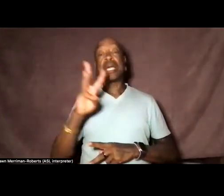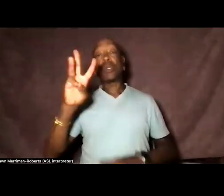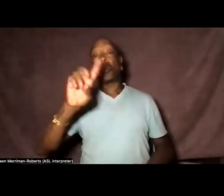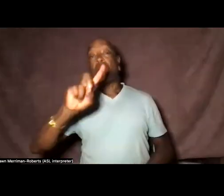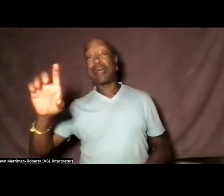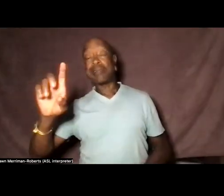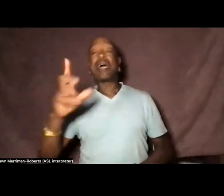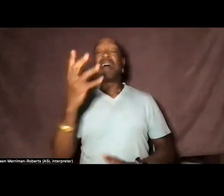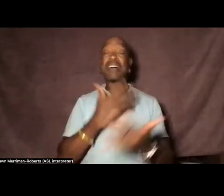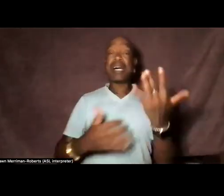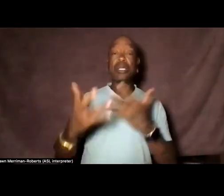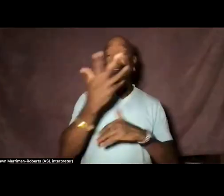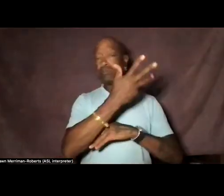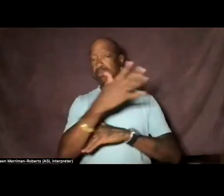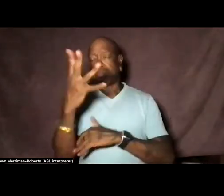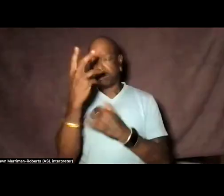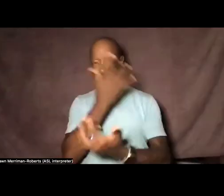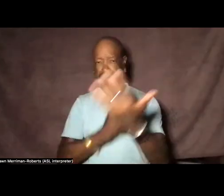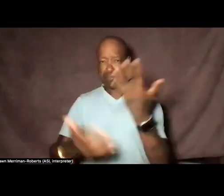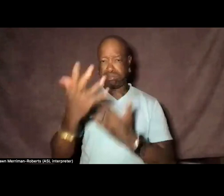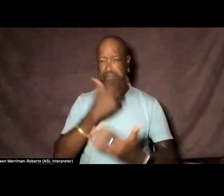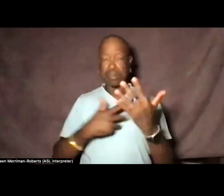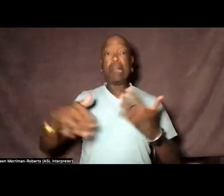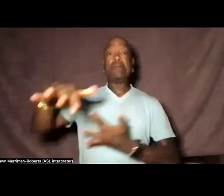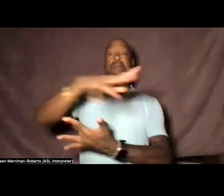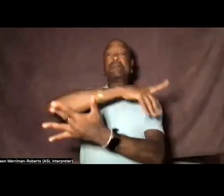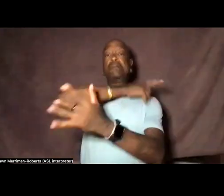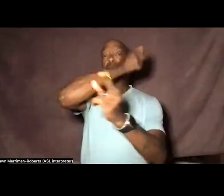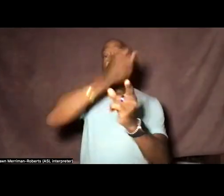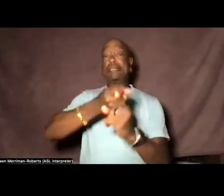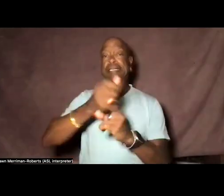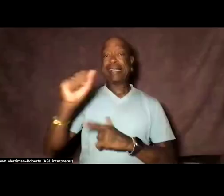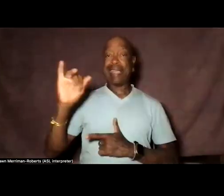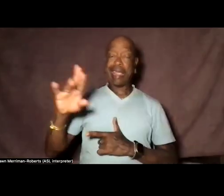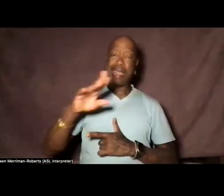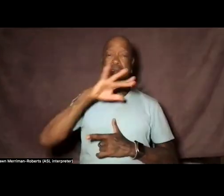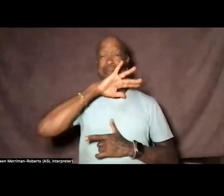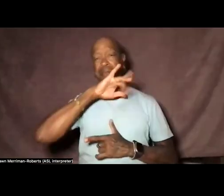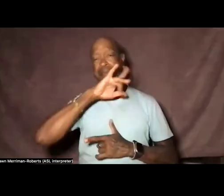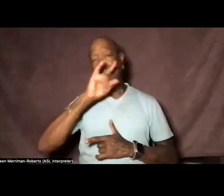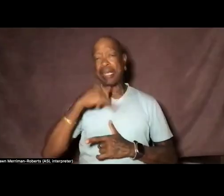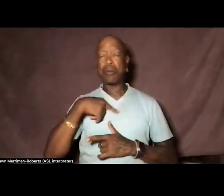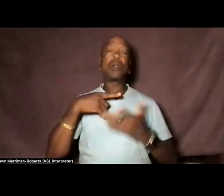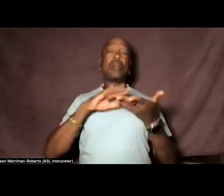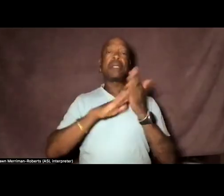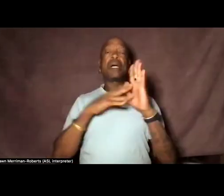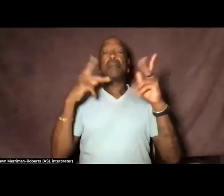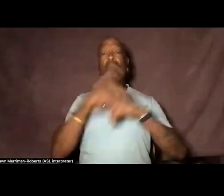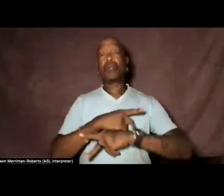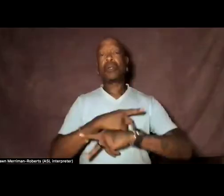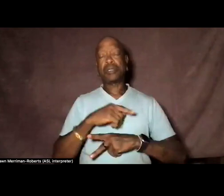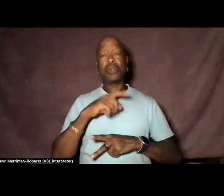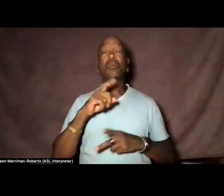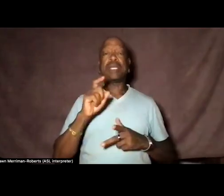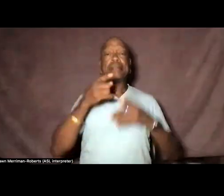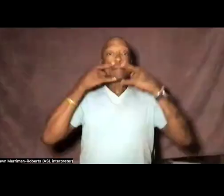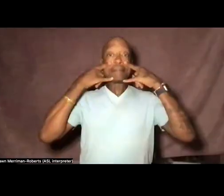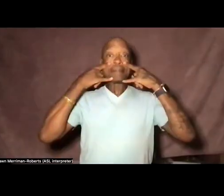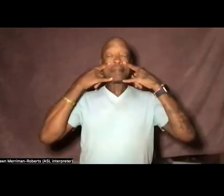pollutions worsen as we continue and masking will protect us from those things as well we also know